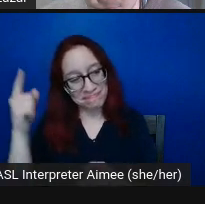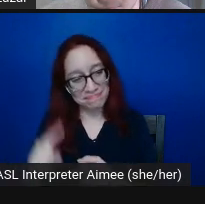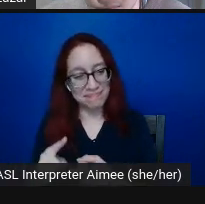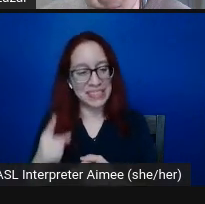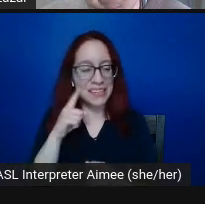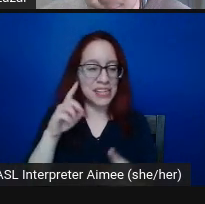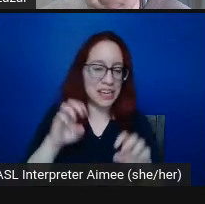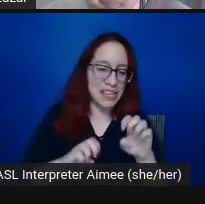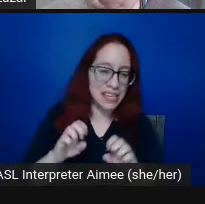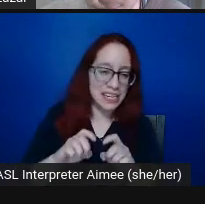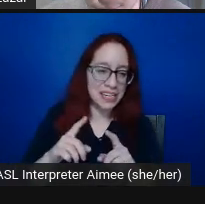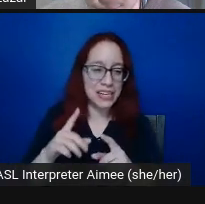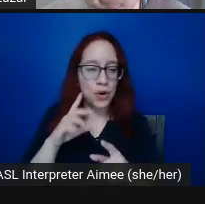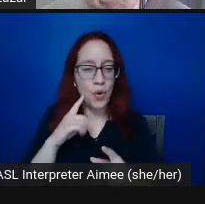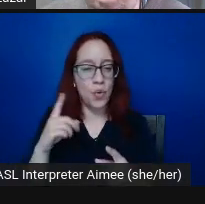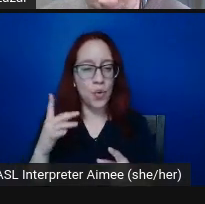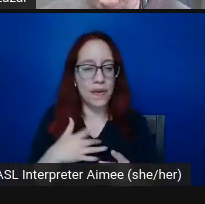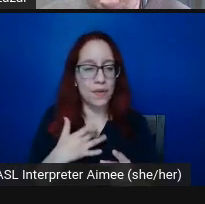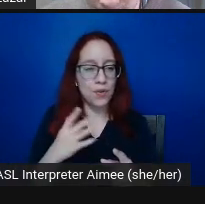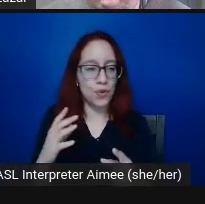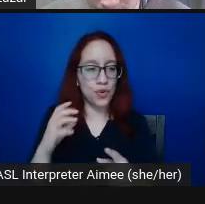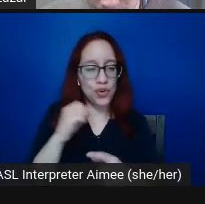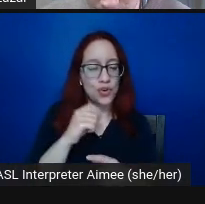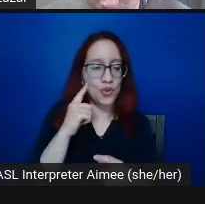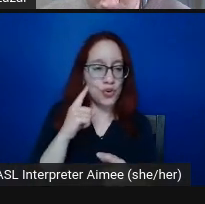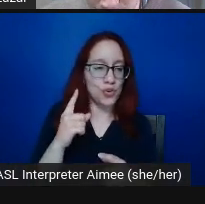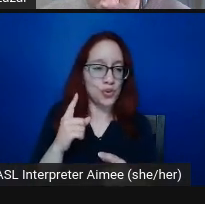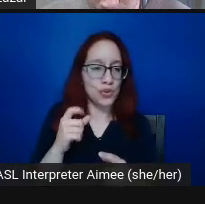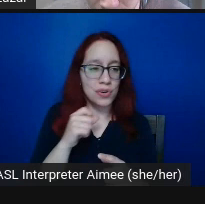overestimated or border going unrealistic deadlines.